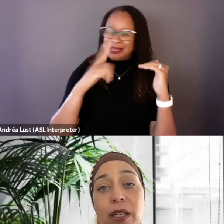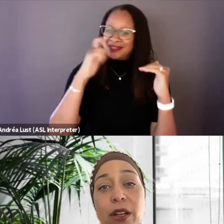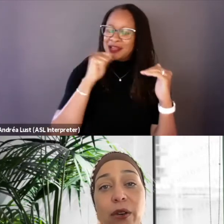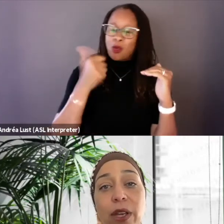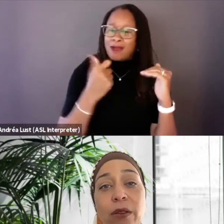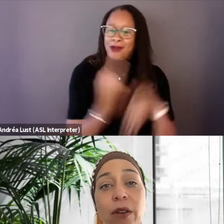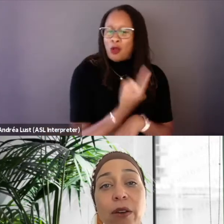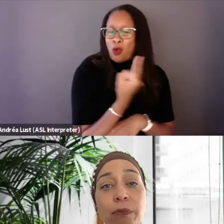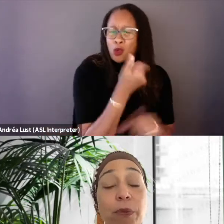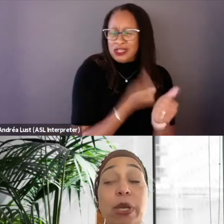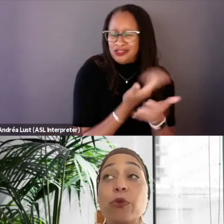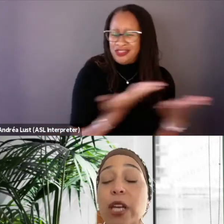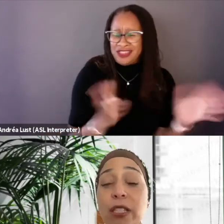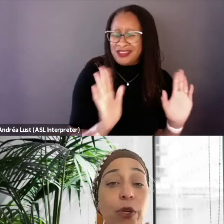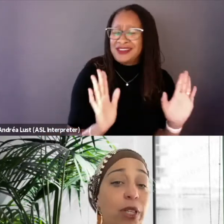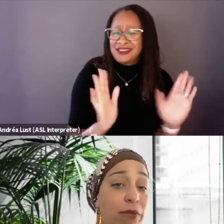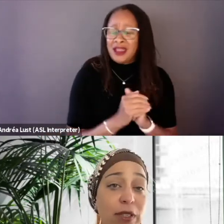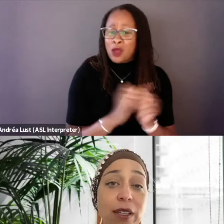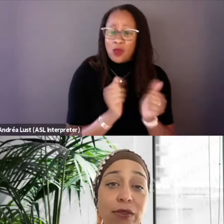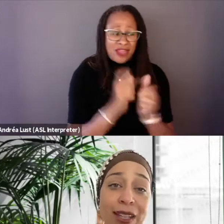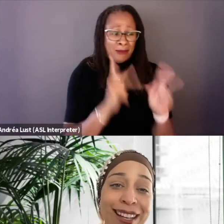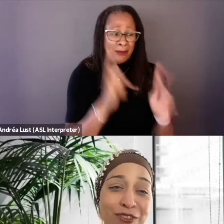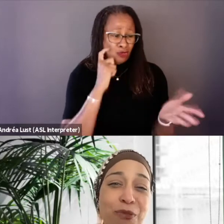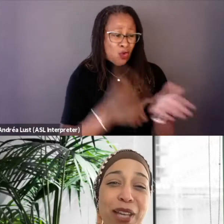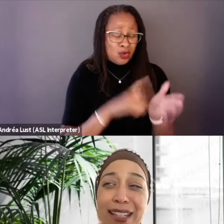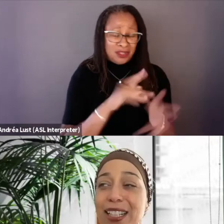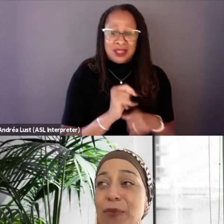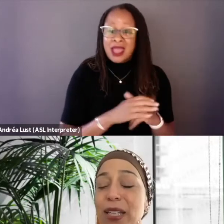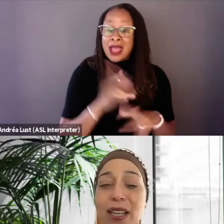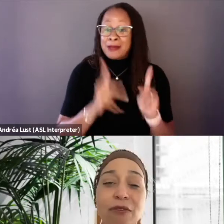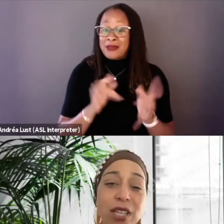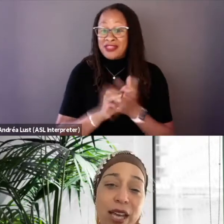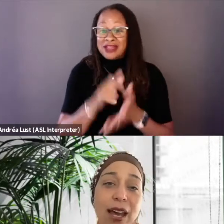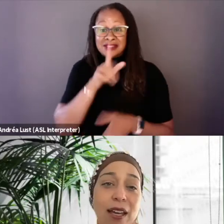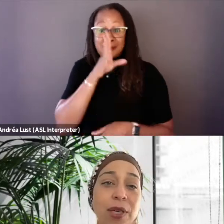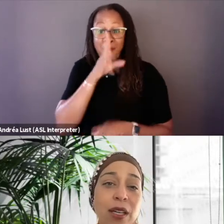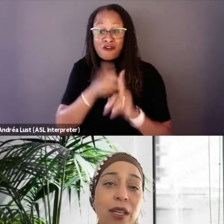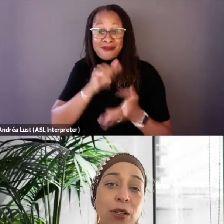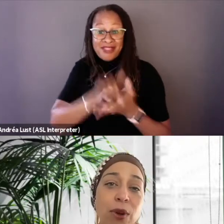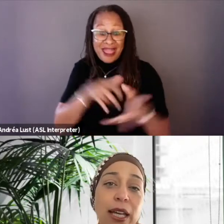You know, the people that spoke even from that clip it's of the time, right?